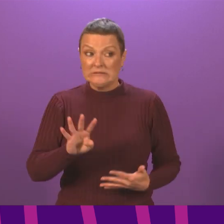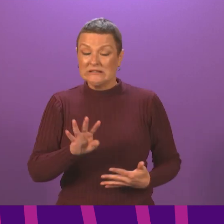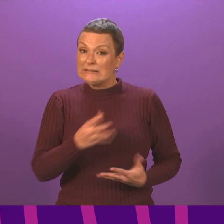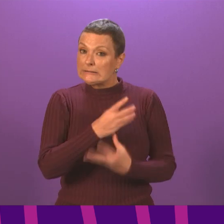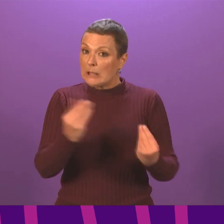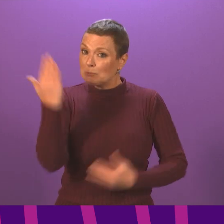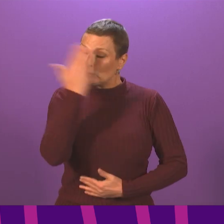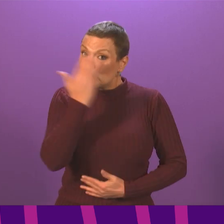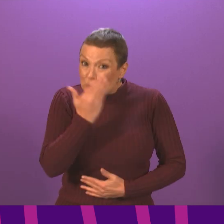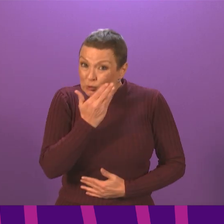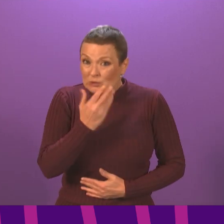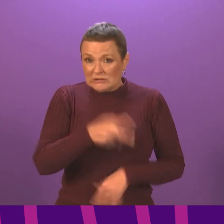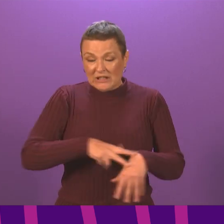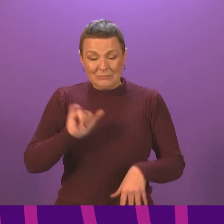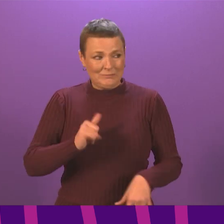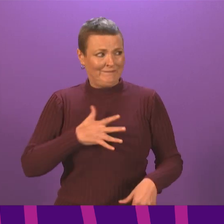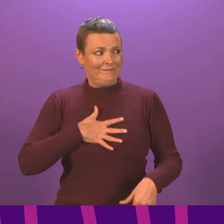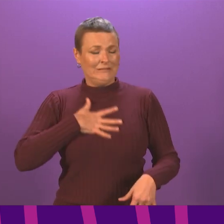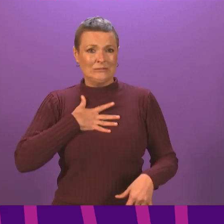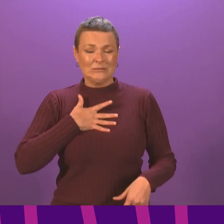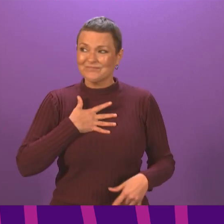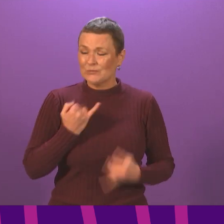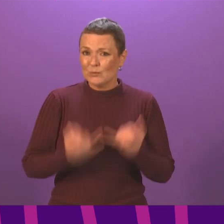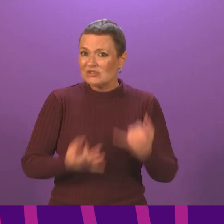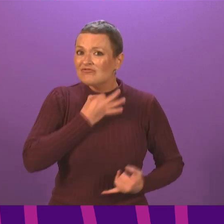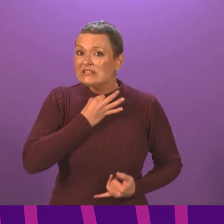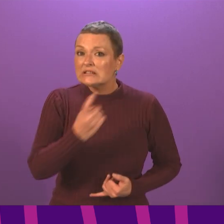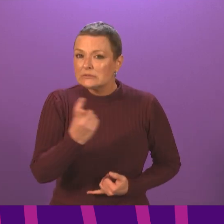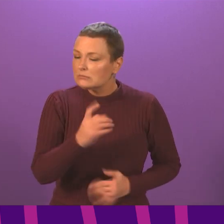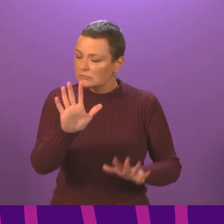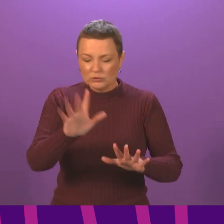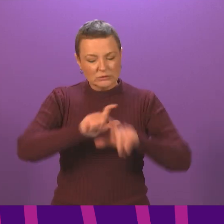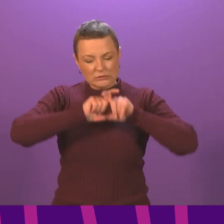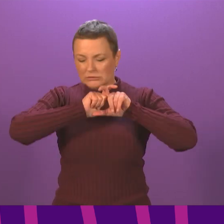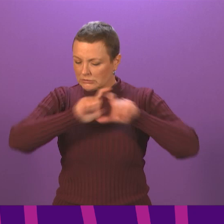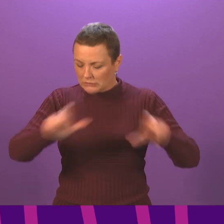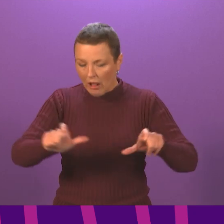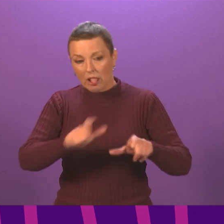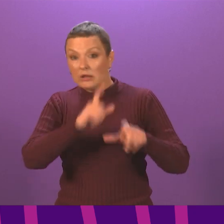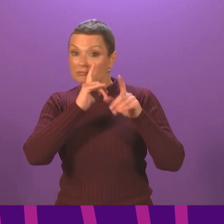school staff may have had concerns about risk. We will maintain the current access to asymptomatic